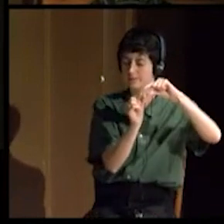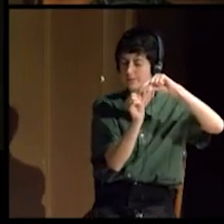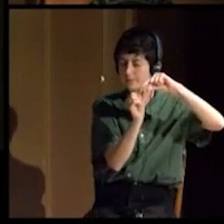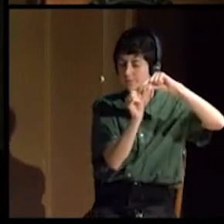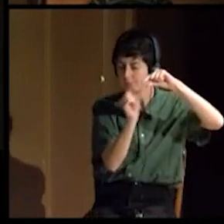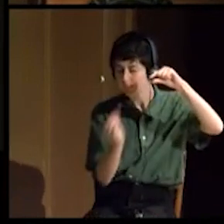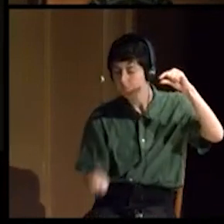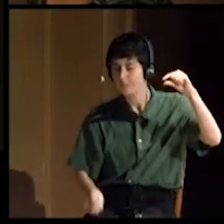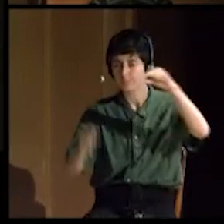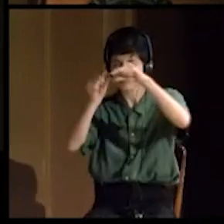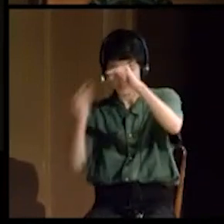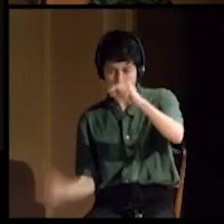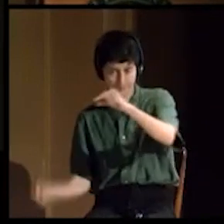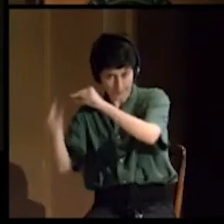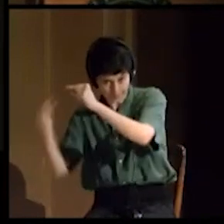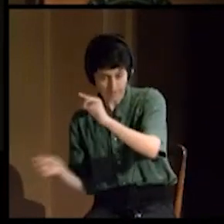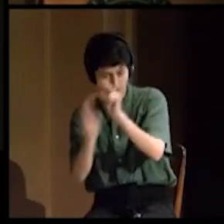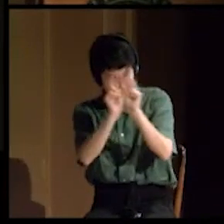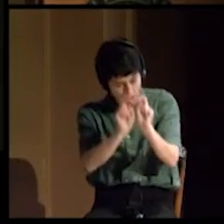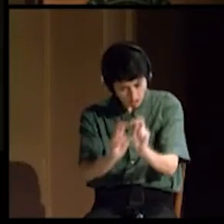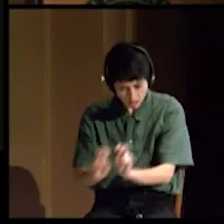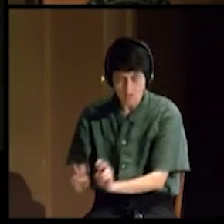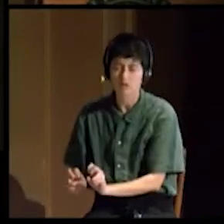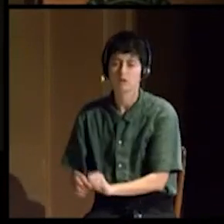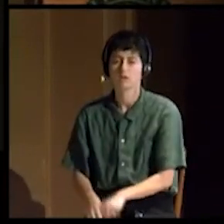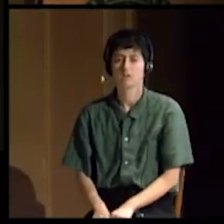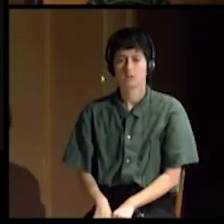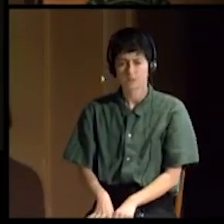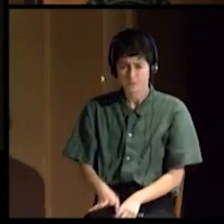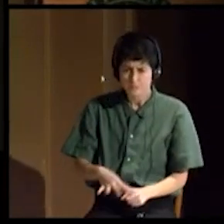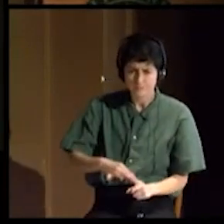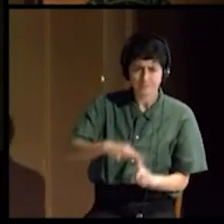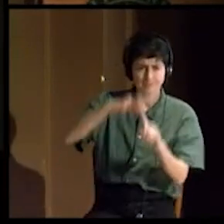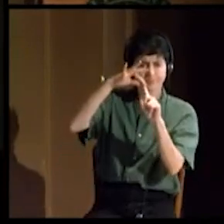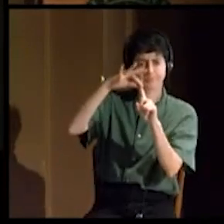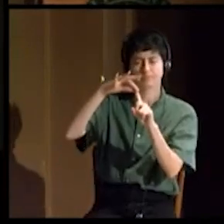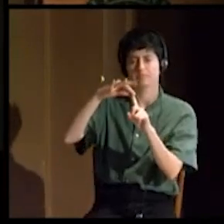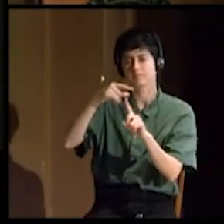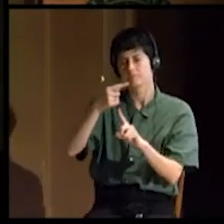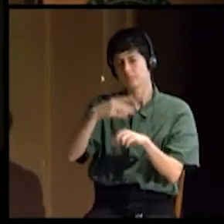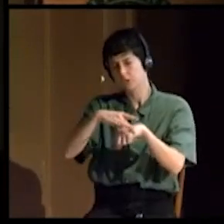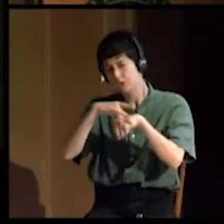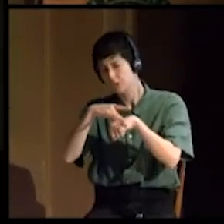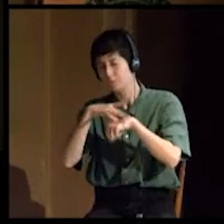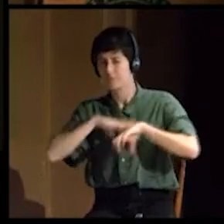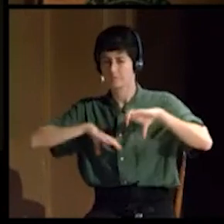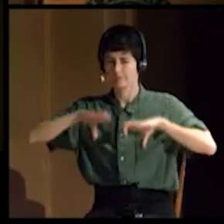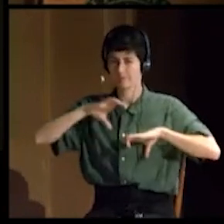And so on that plot there we have the rare earth elements. And you can see that the dark colors,